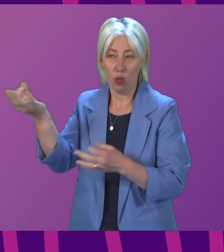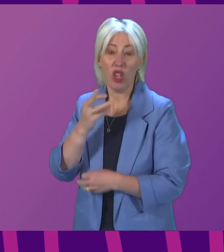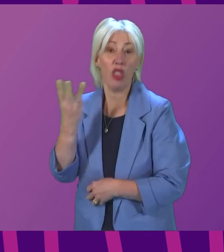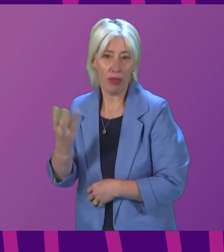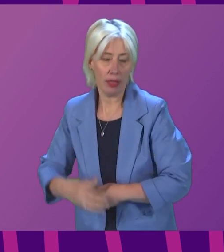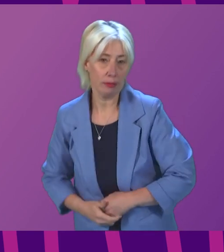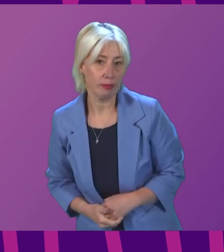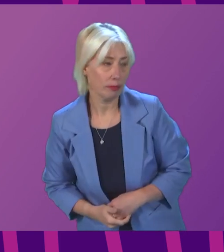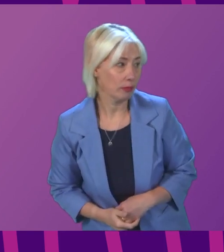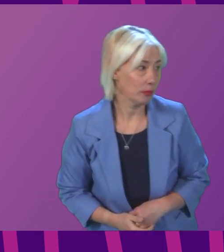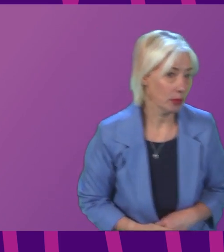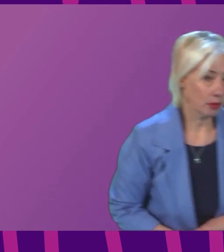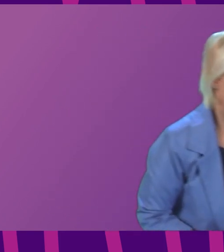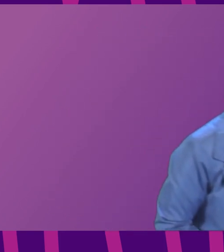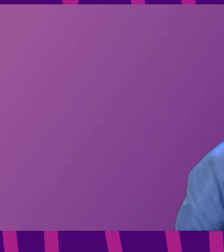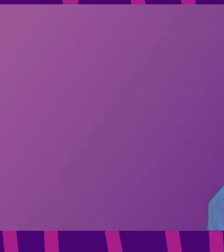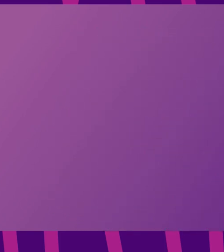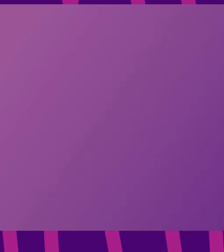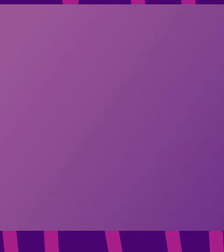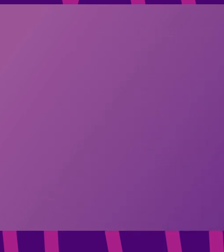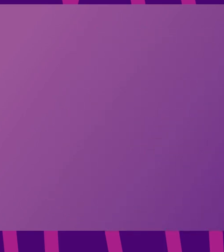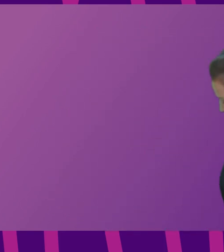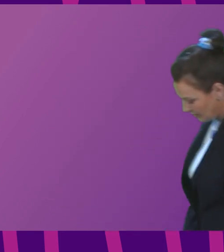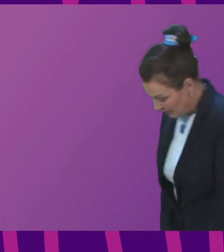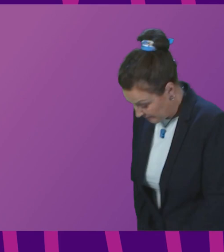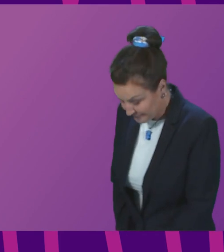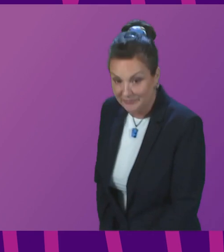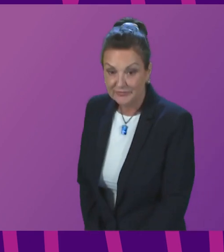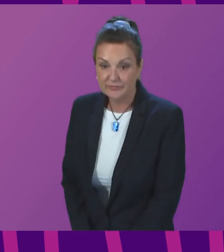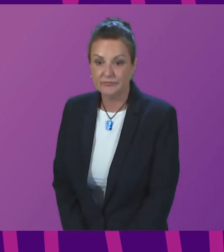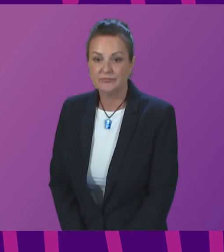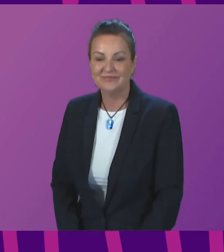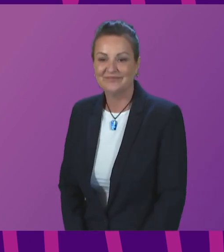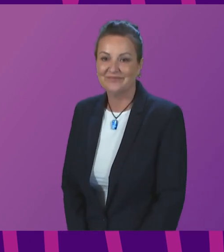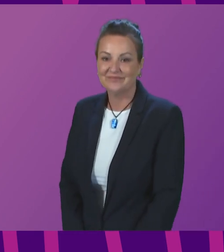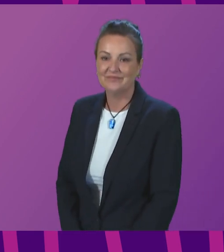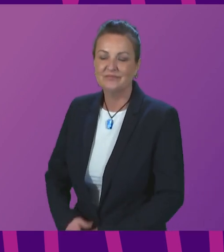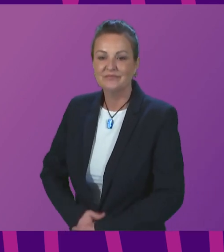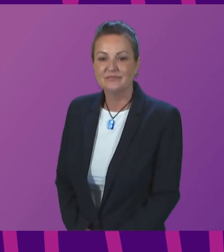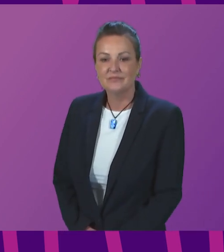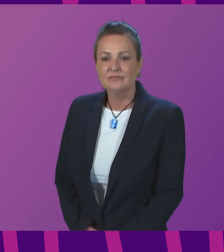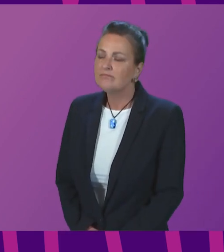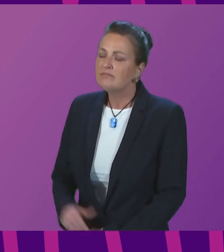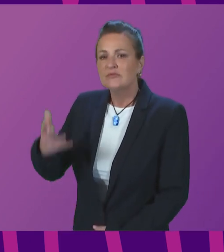I know that the First Minister is aware of the extreme impact of fuel poverty in the